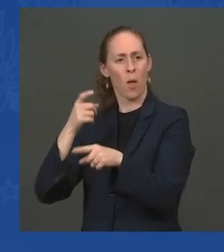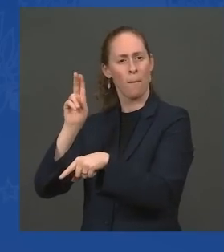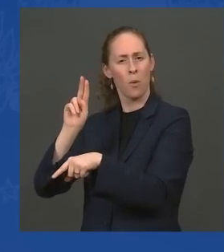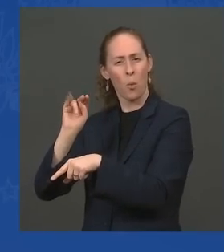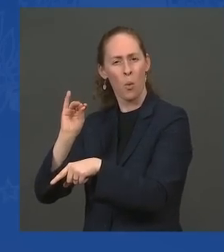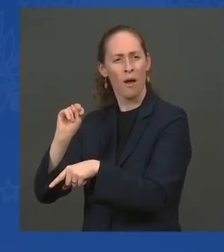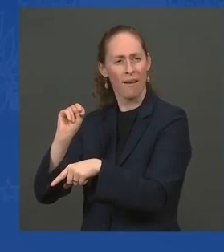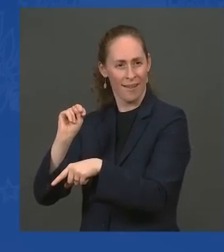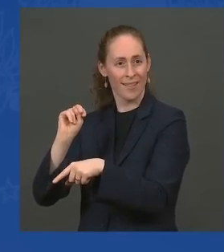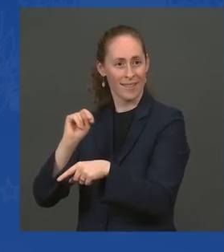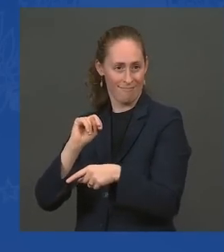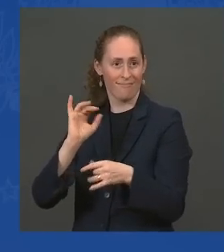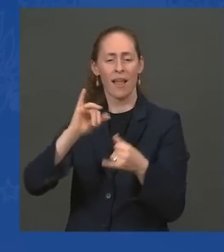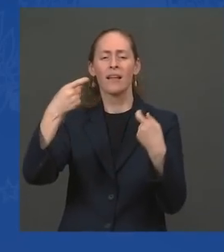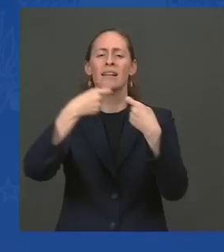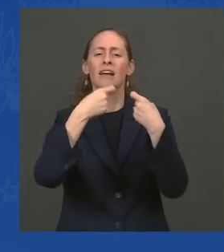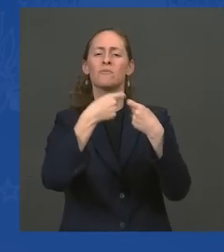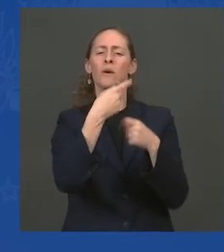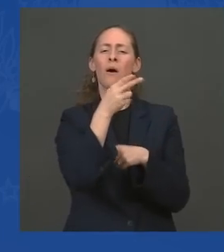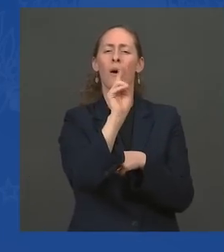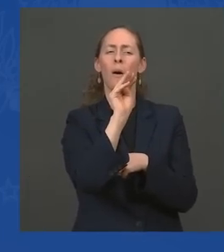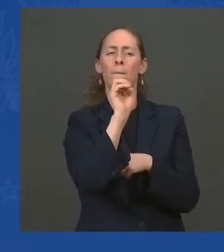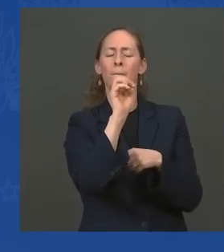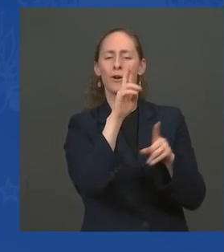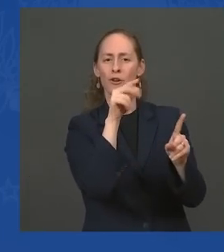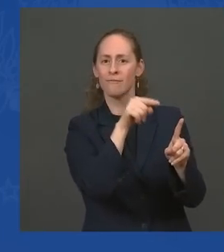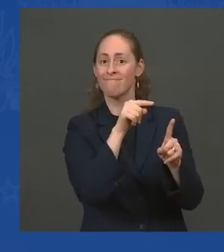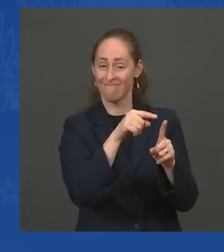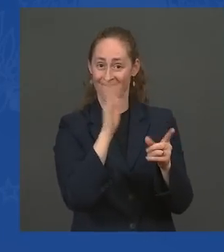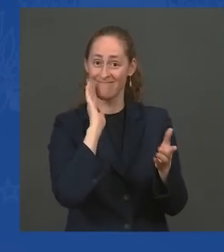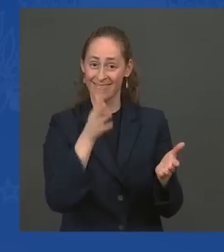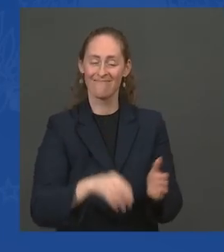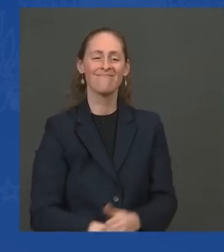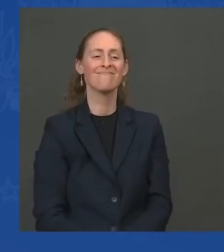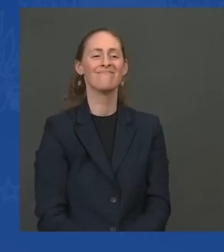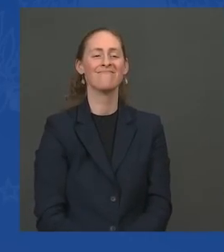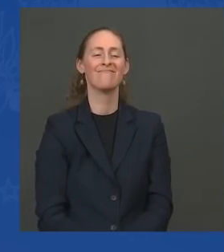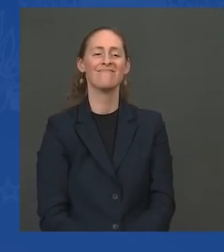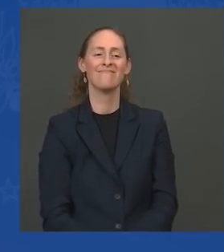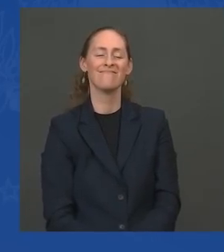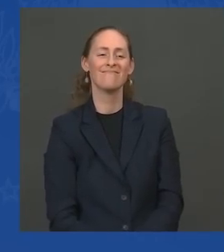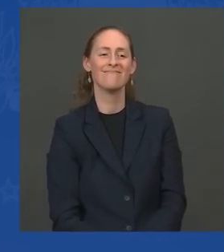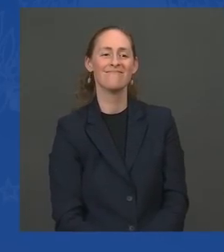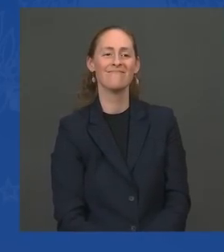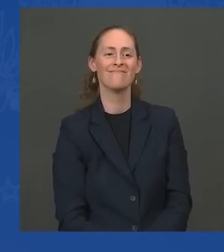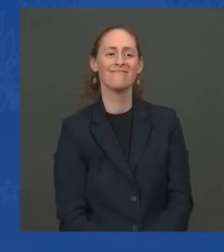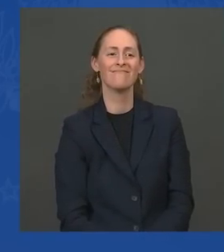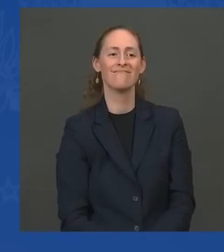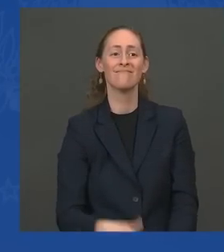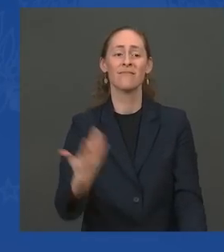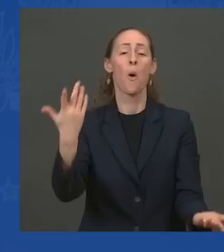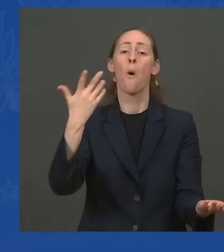folks -- or the Silverado or any other of the 20 or more vehicles